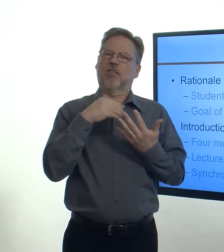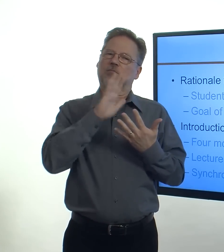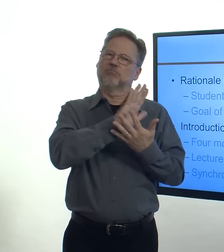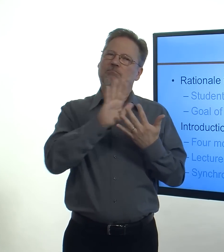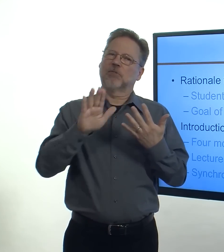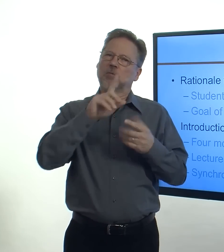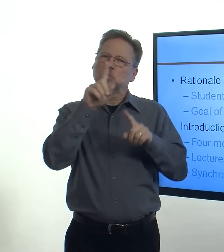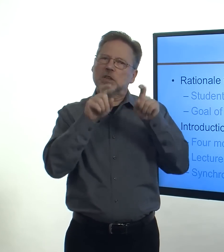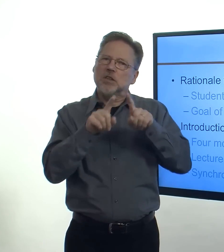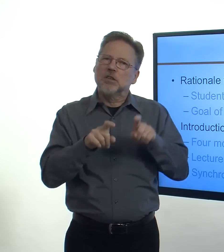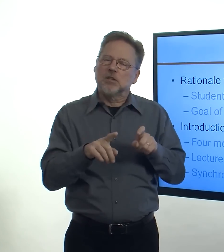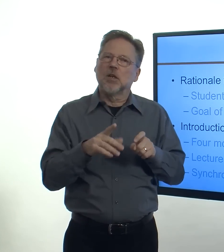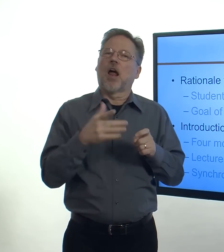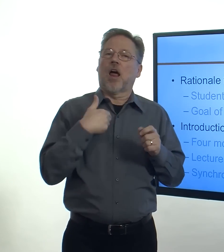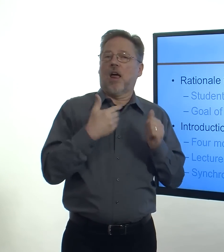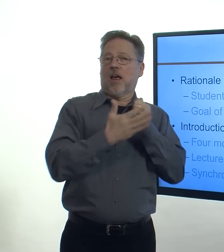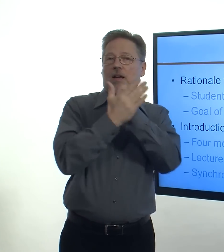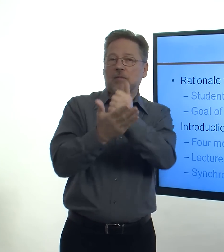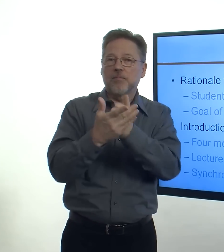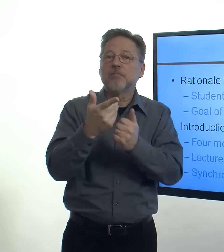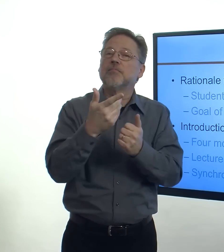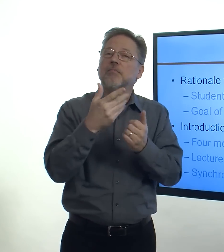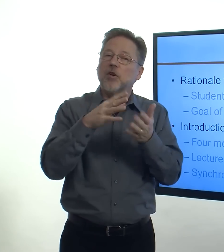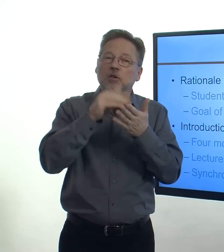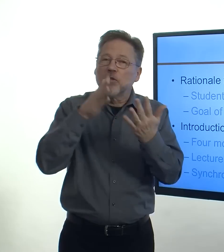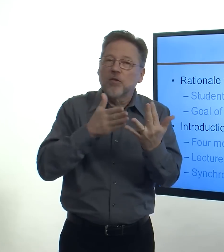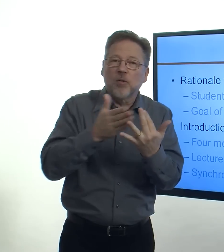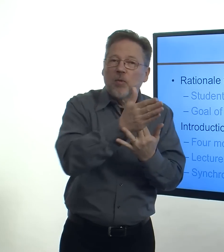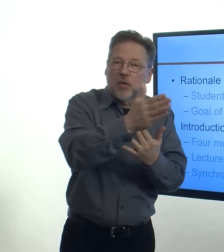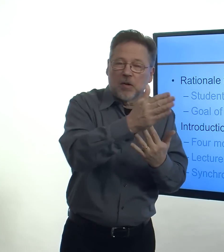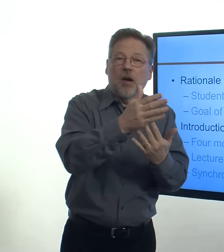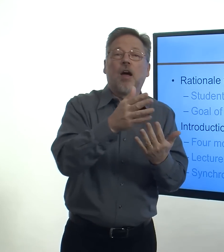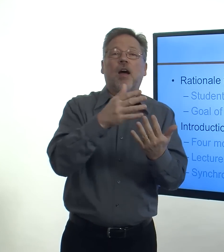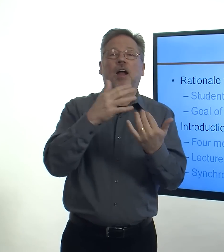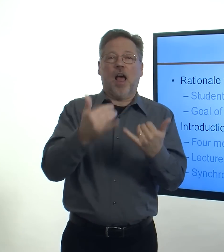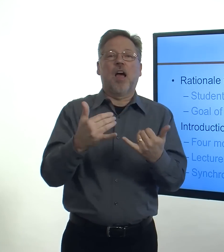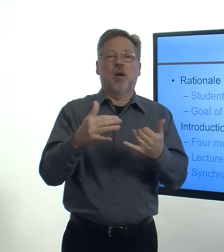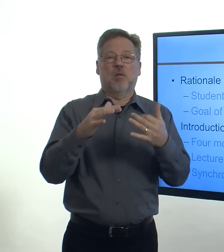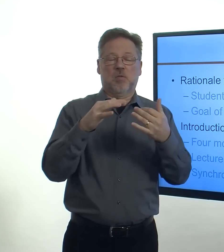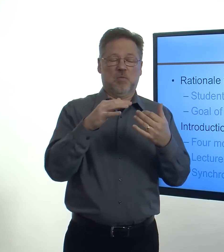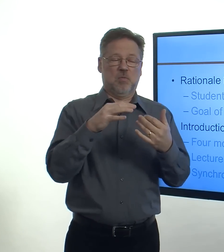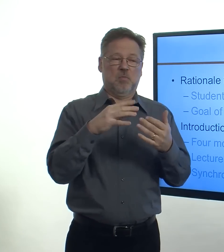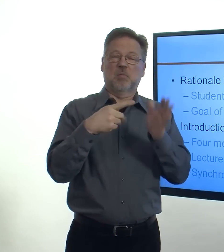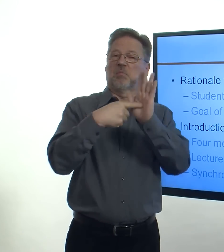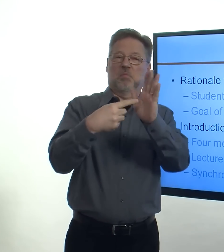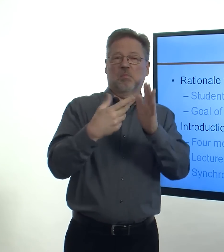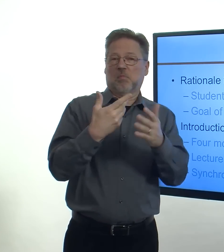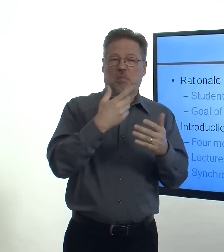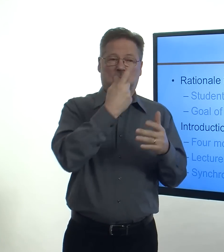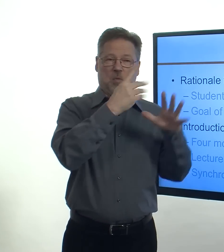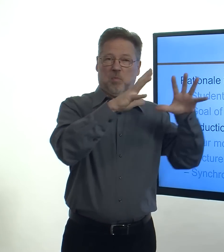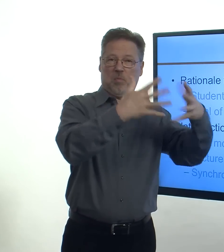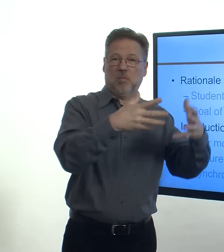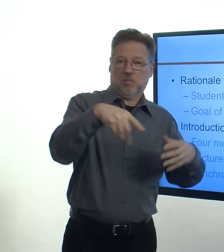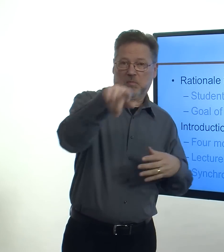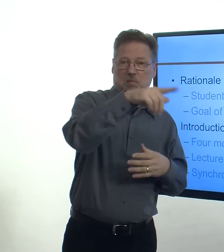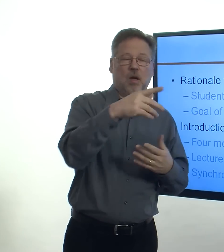the questions of different learners to help you navigate the course. As an example, one